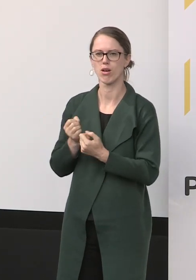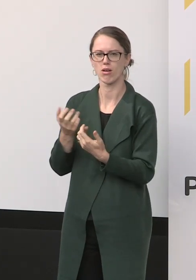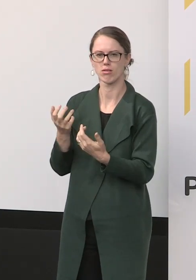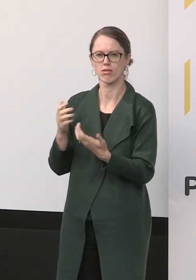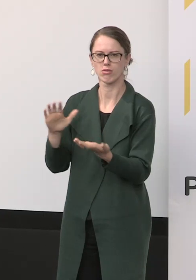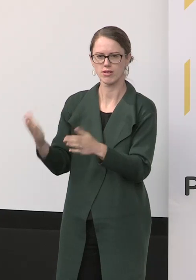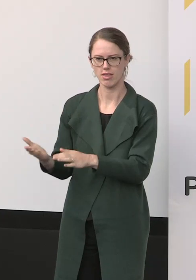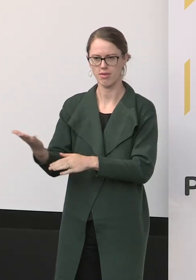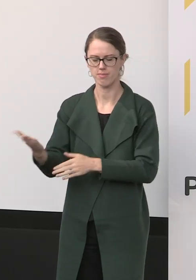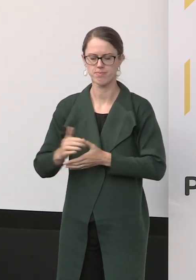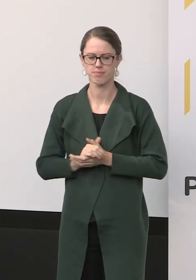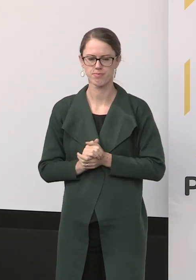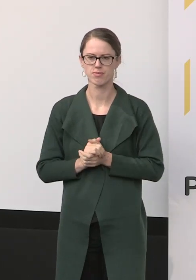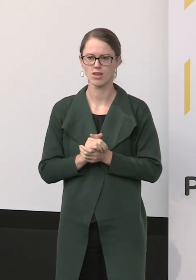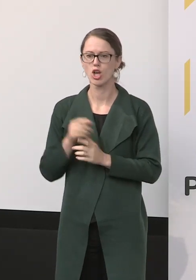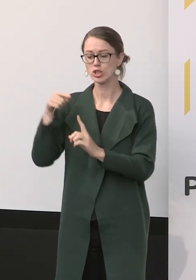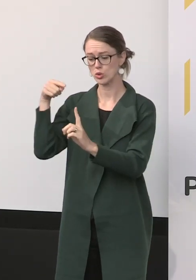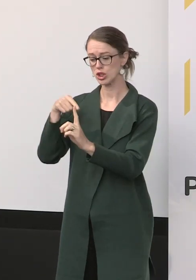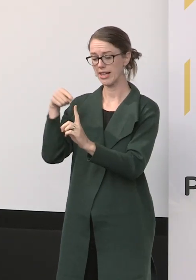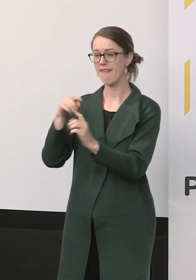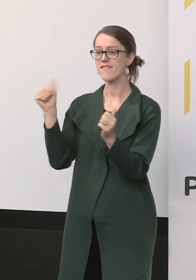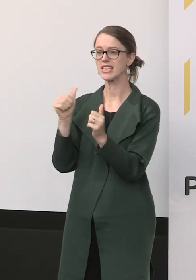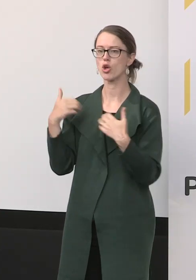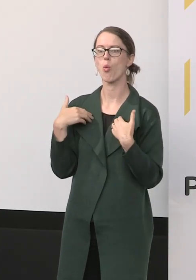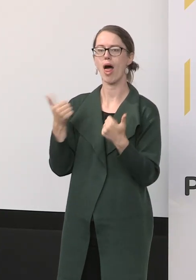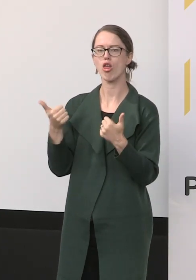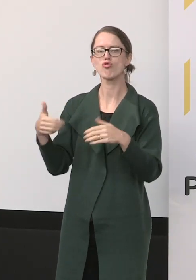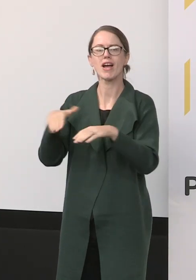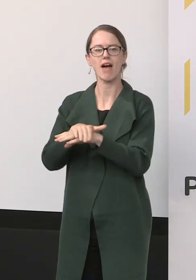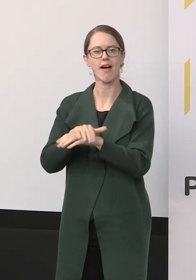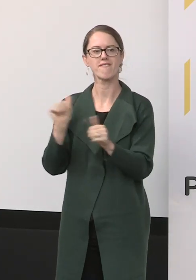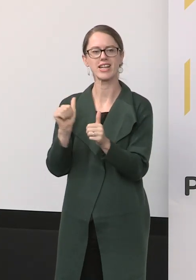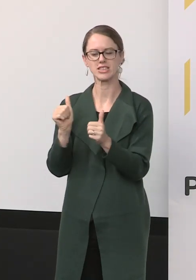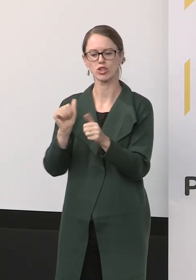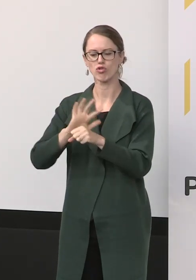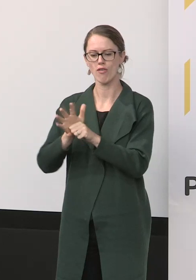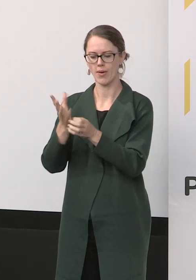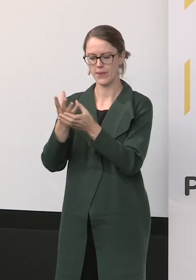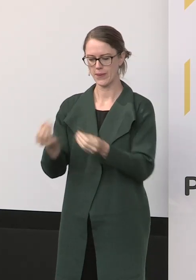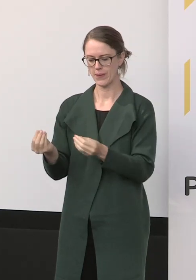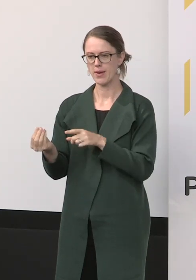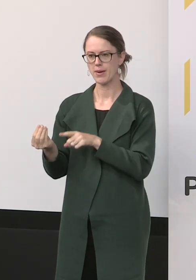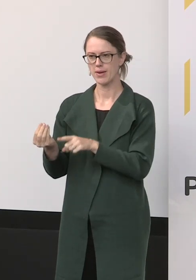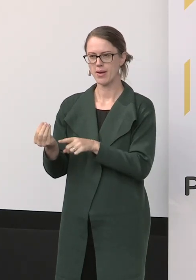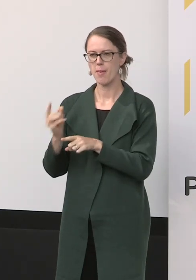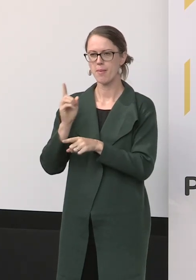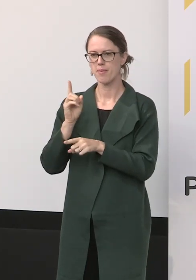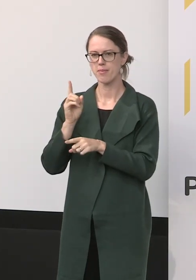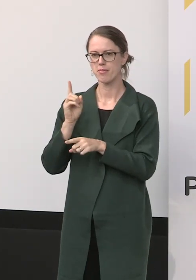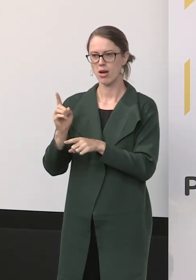like to extend our sympathy to her family for the loss. It's important to note that Eileen